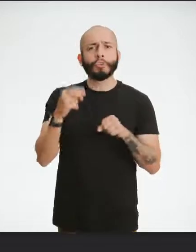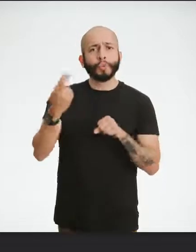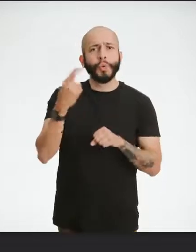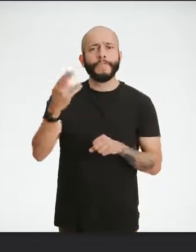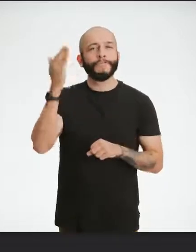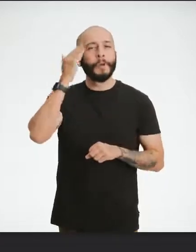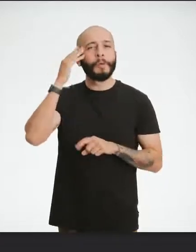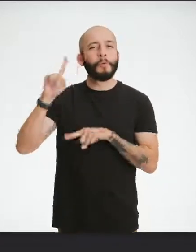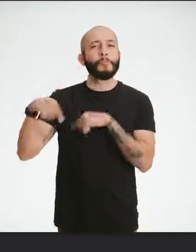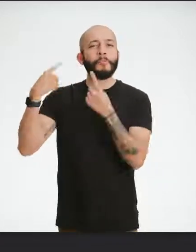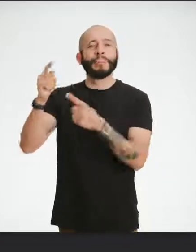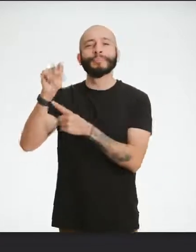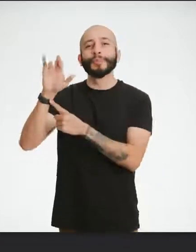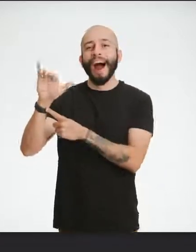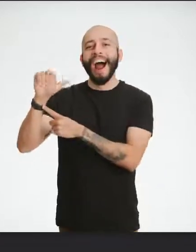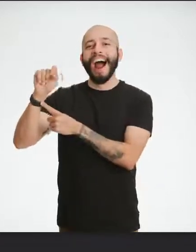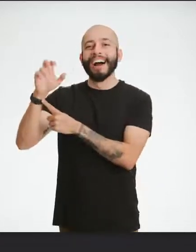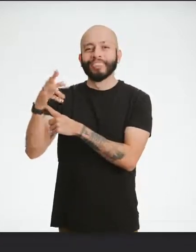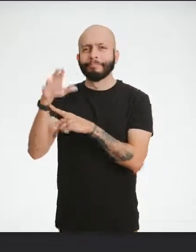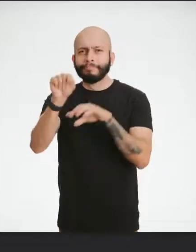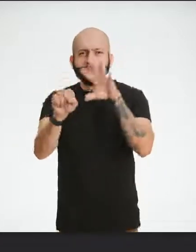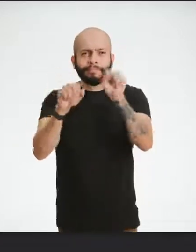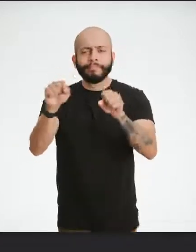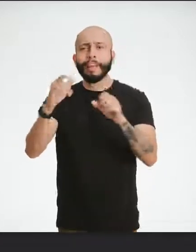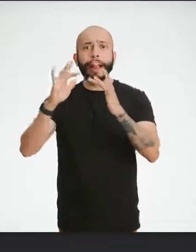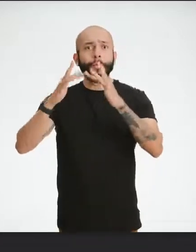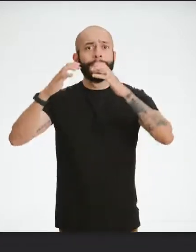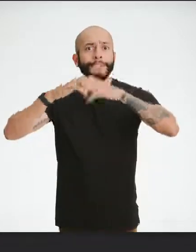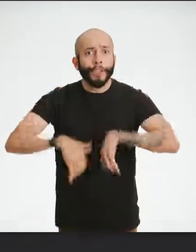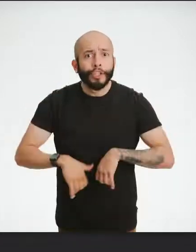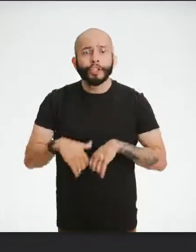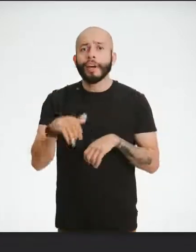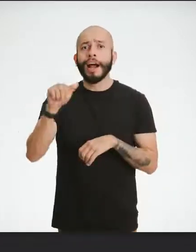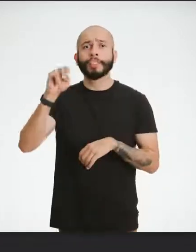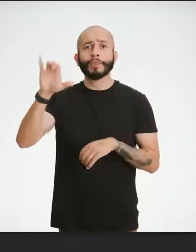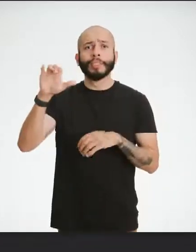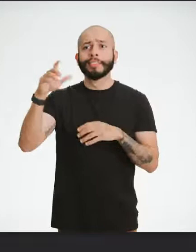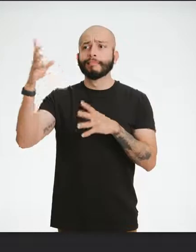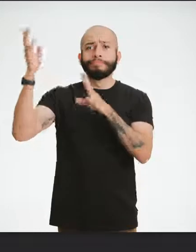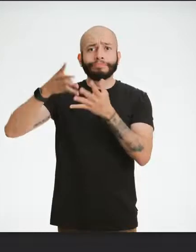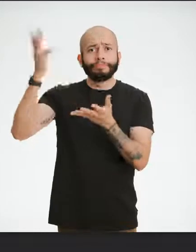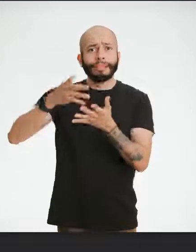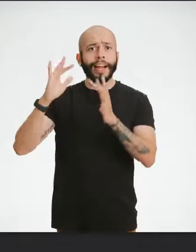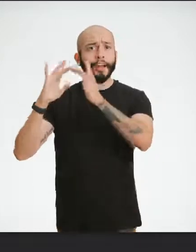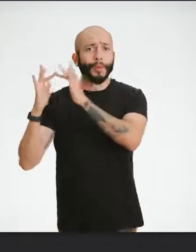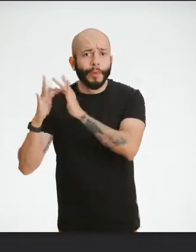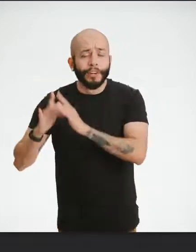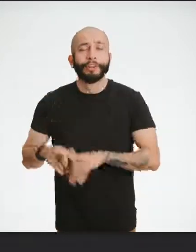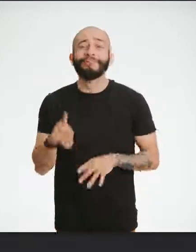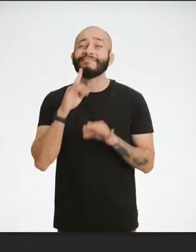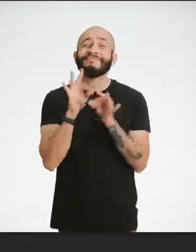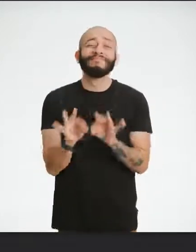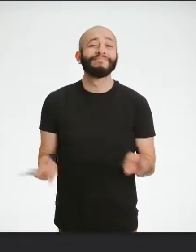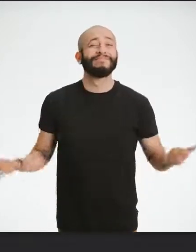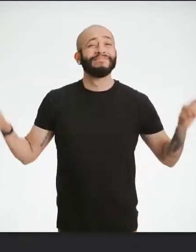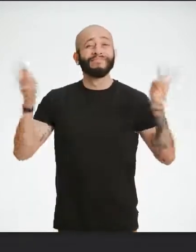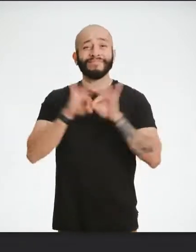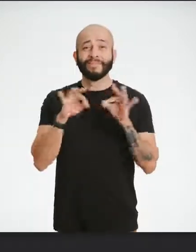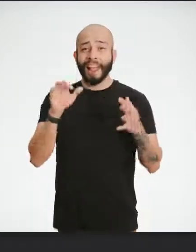You're also able to use the familiar try/catch pattern to handle things like network failures from asynchronous data streaming over the network.